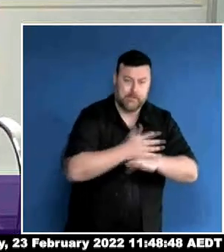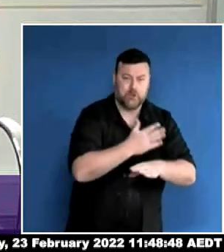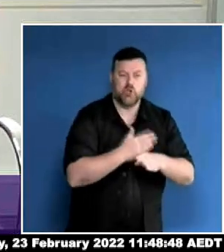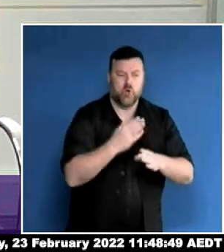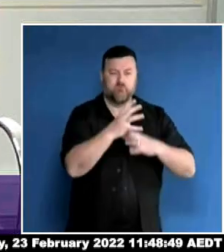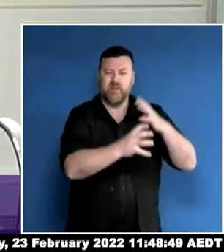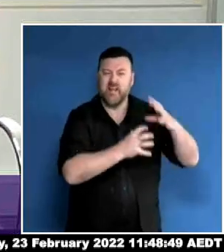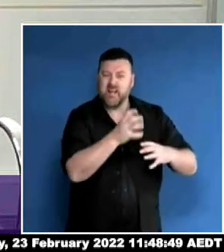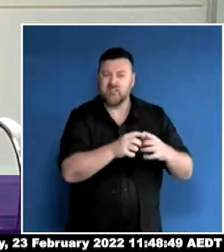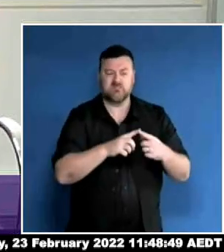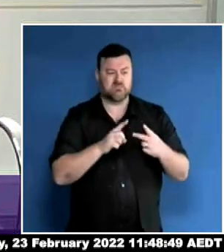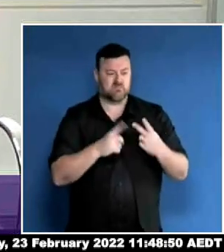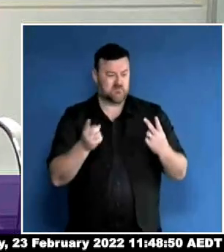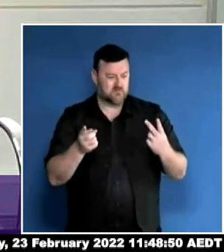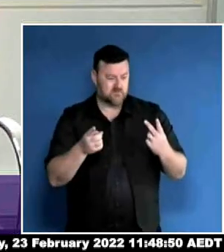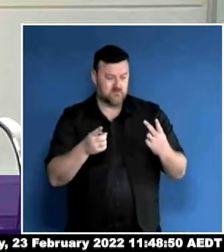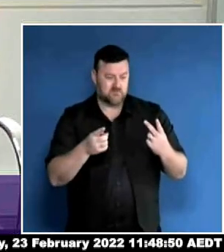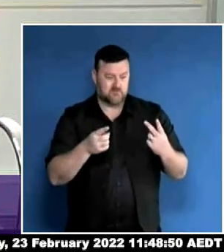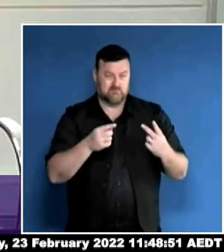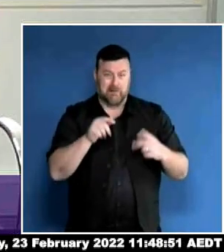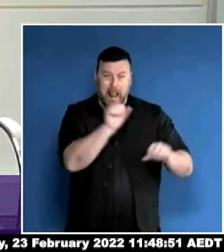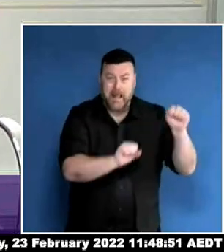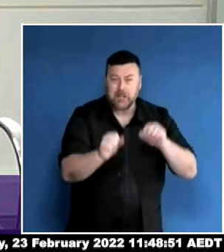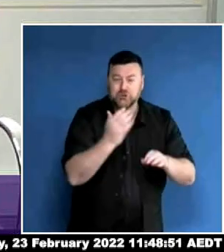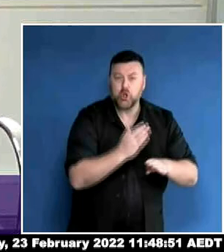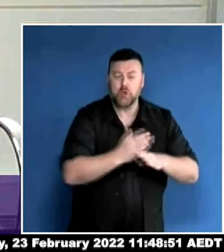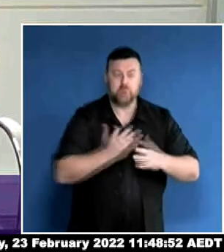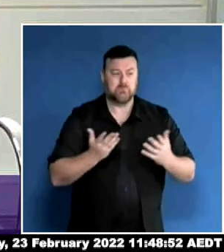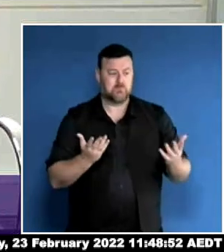And then looking at the statistics, I also noticed that generally the DES placements are